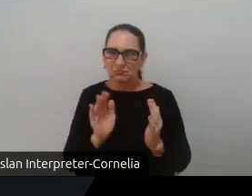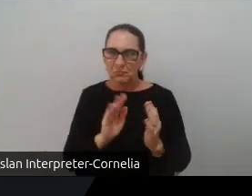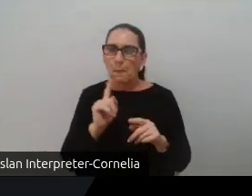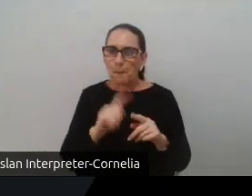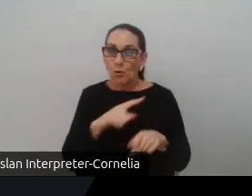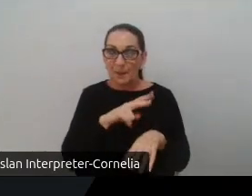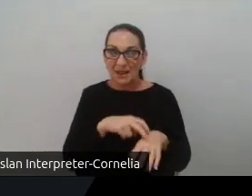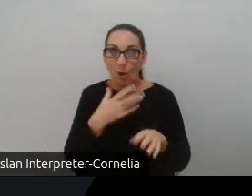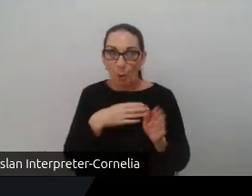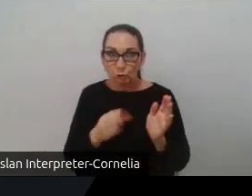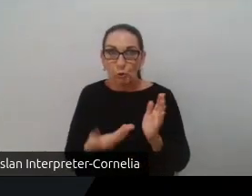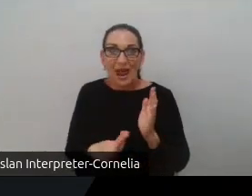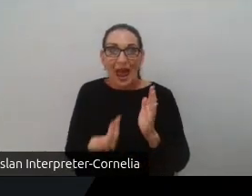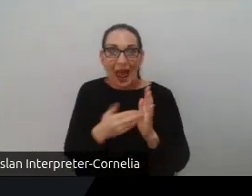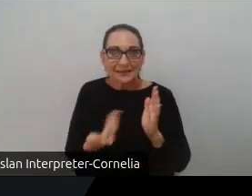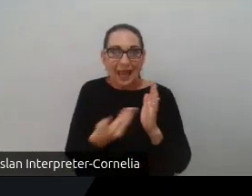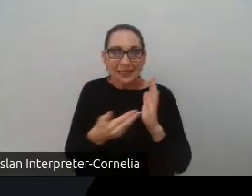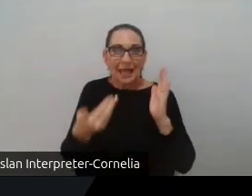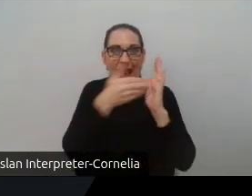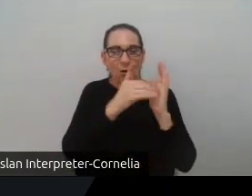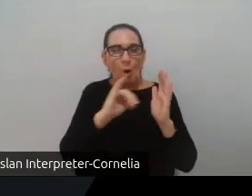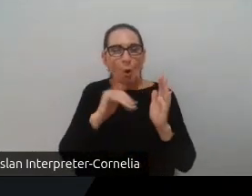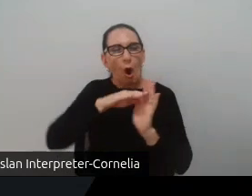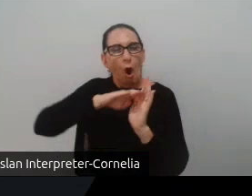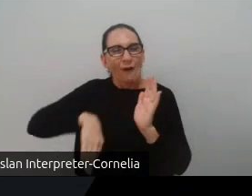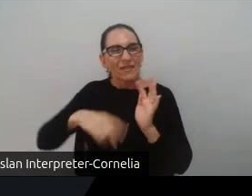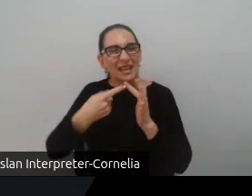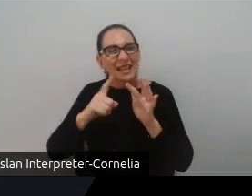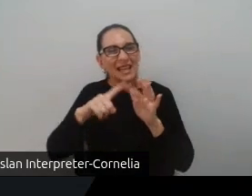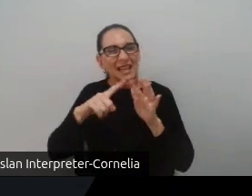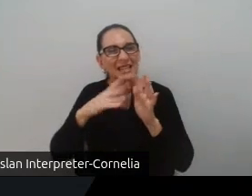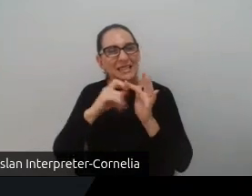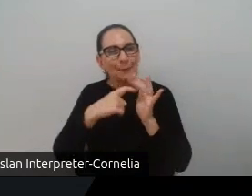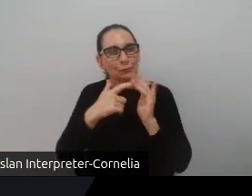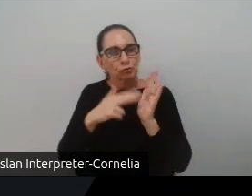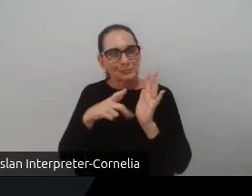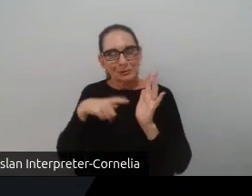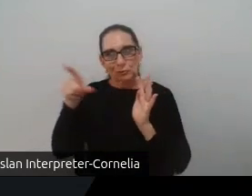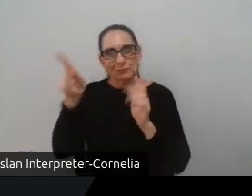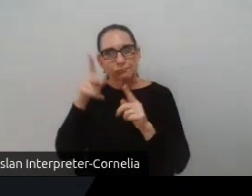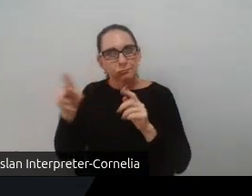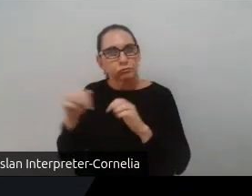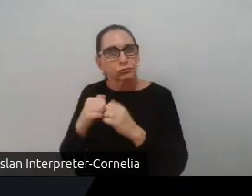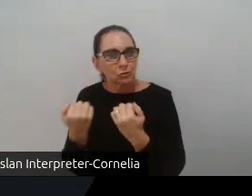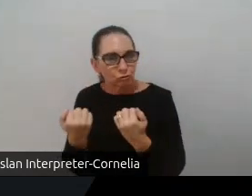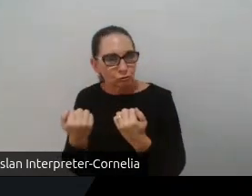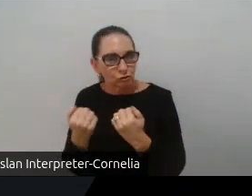and remove exceptions um due to breaches. um when it goes to court and we'll talk about this